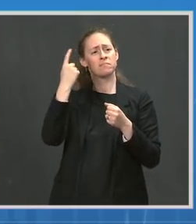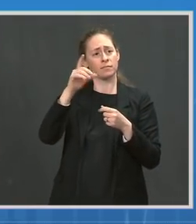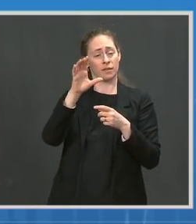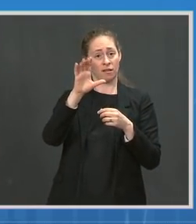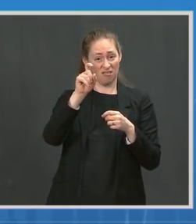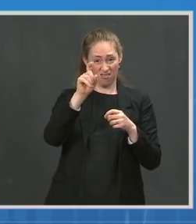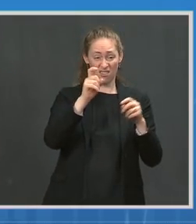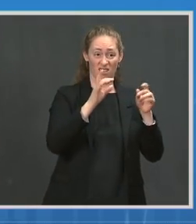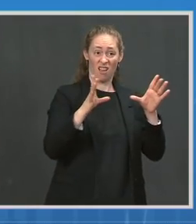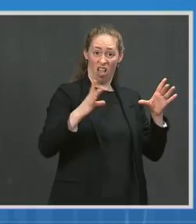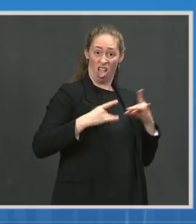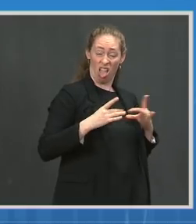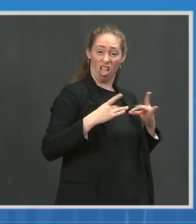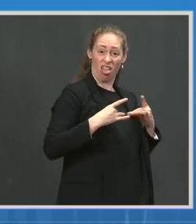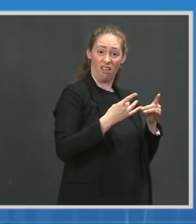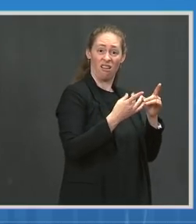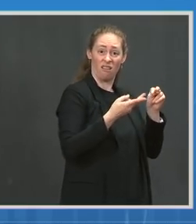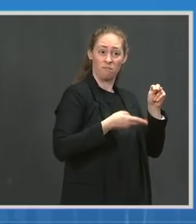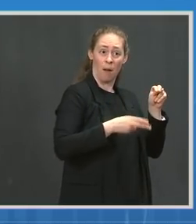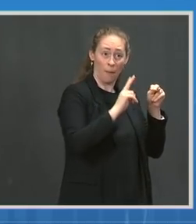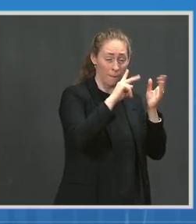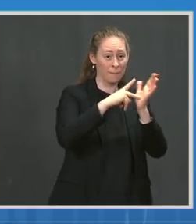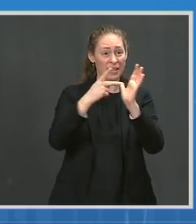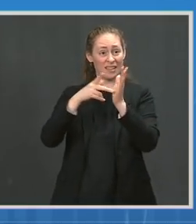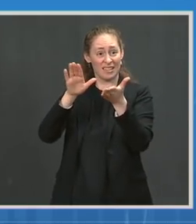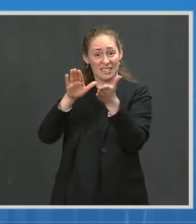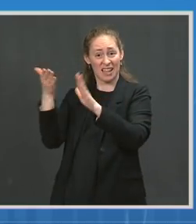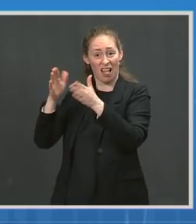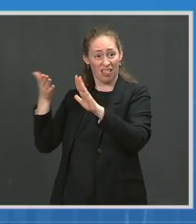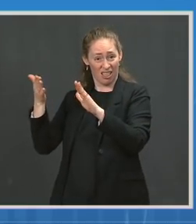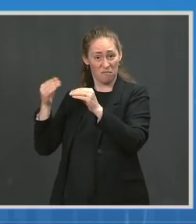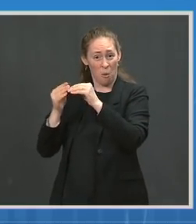should the federal government be doing more than just appealing to people to be careful?